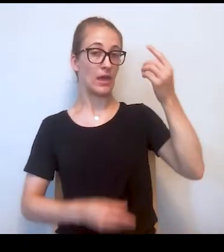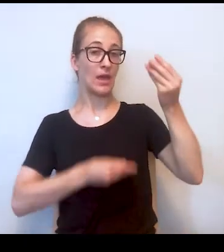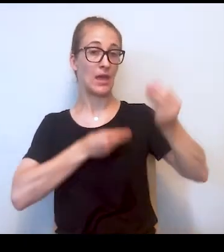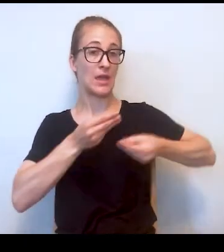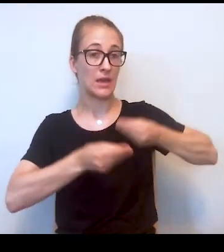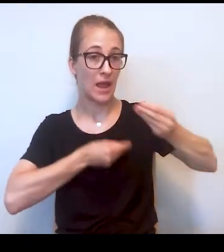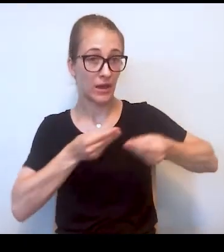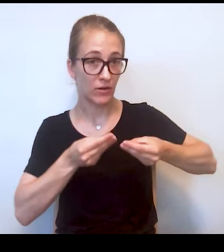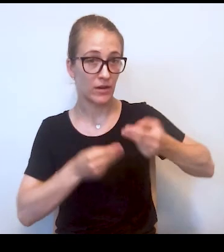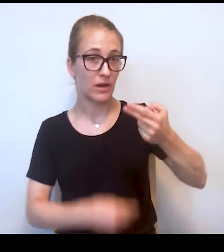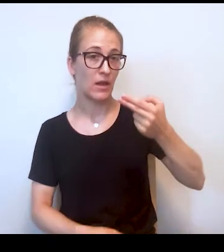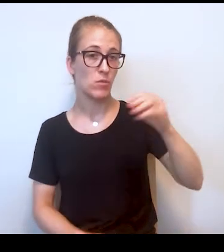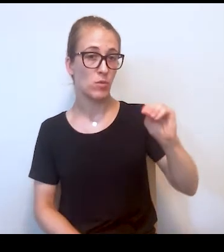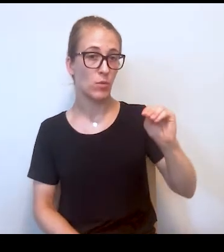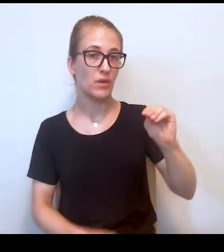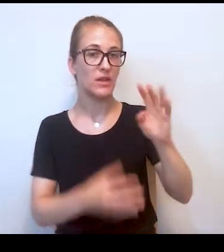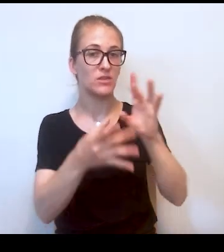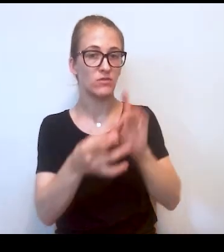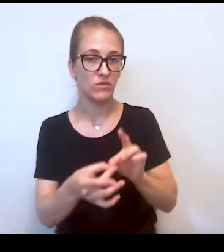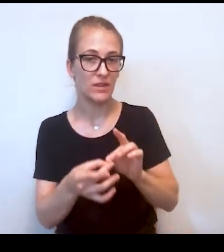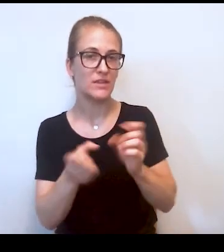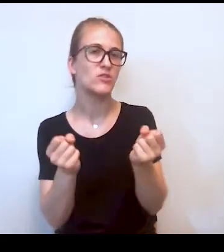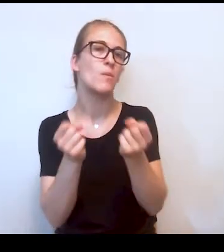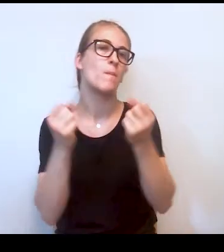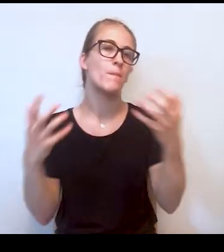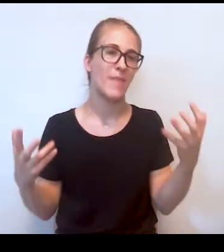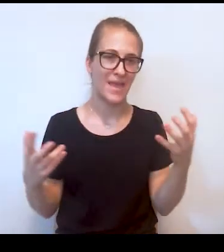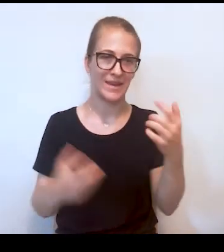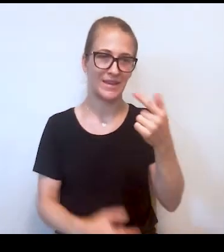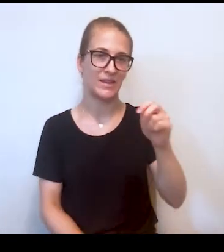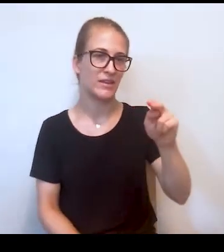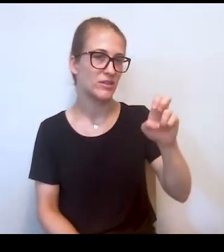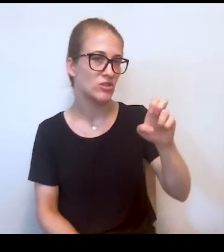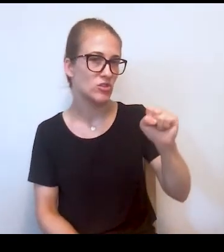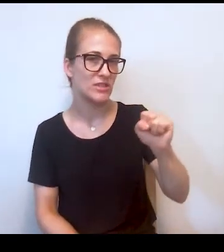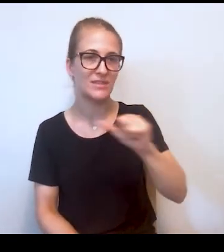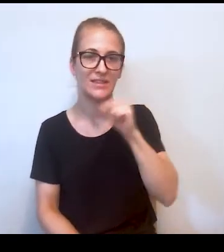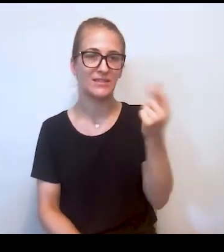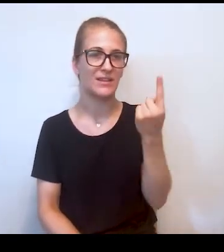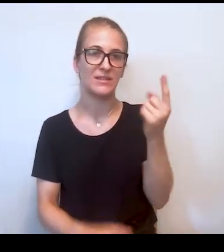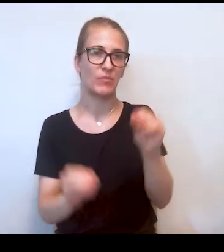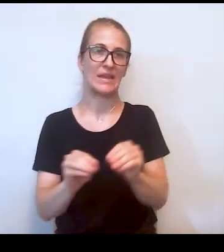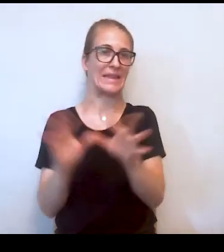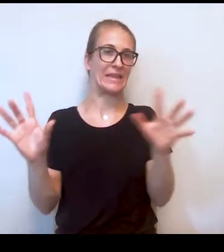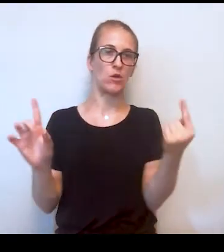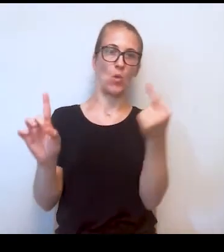It's part of, quote, unquote, normal variation in a lot of ways.